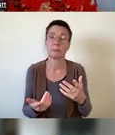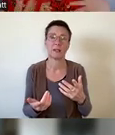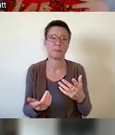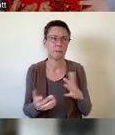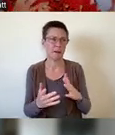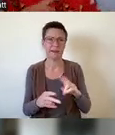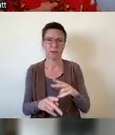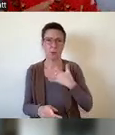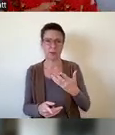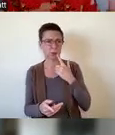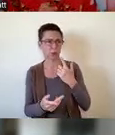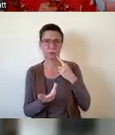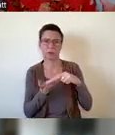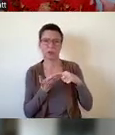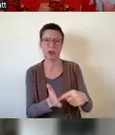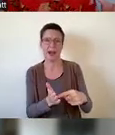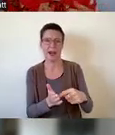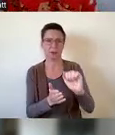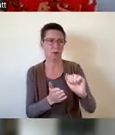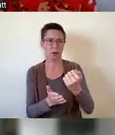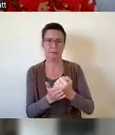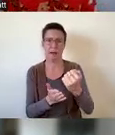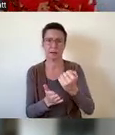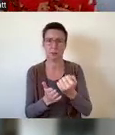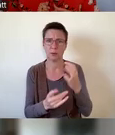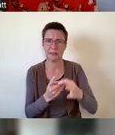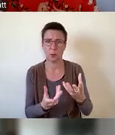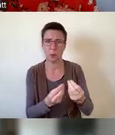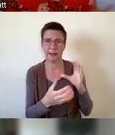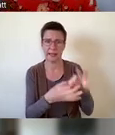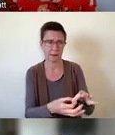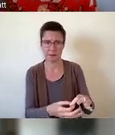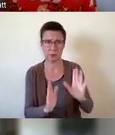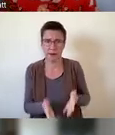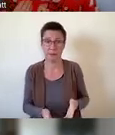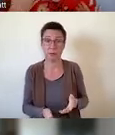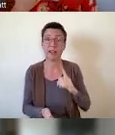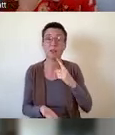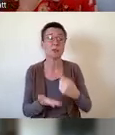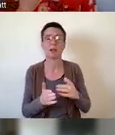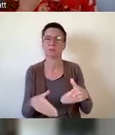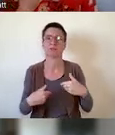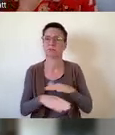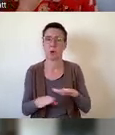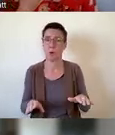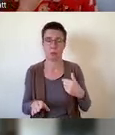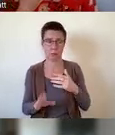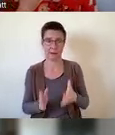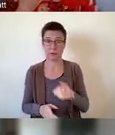your passport with LinkedIn. If you decide not to do it, that's fine too. I haven't done it. Katie hasn't done it.